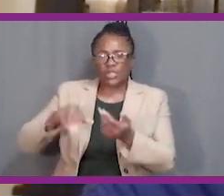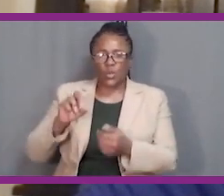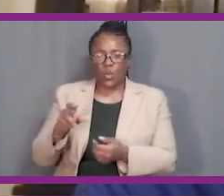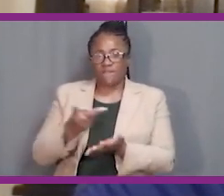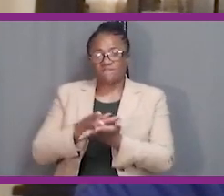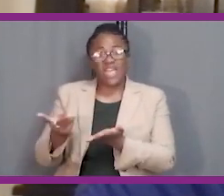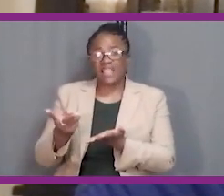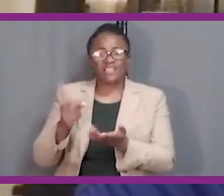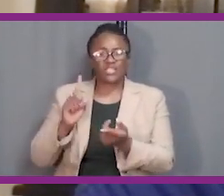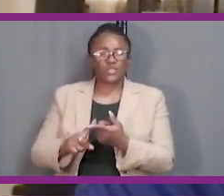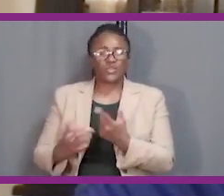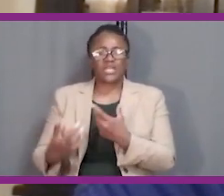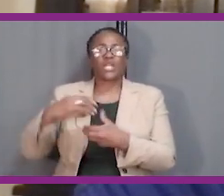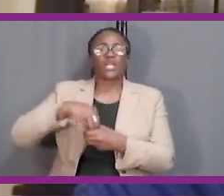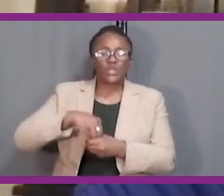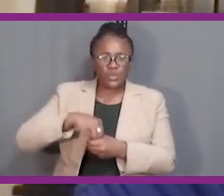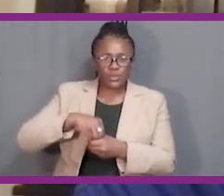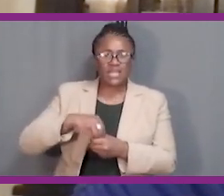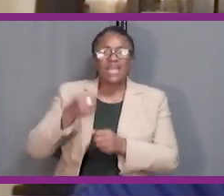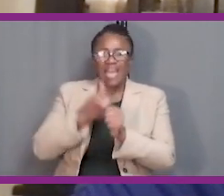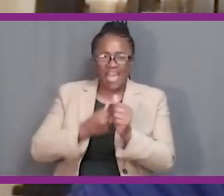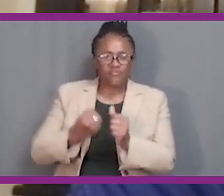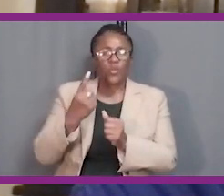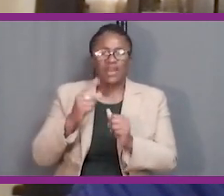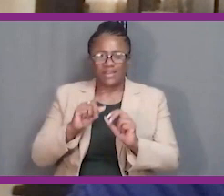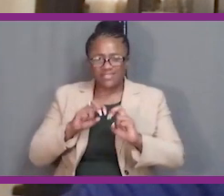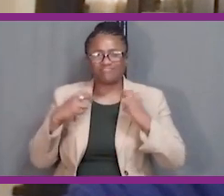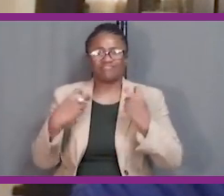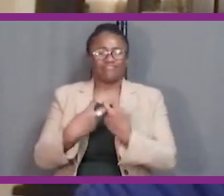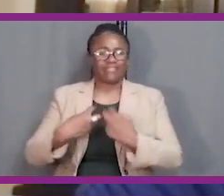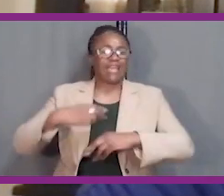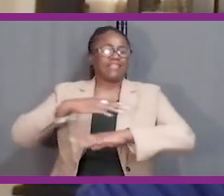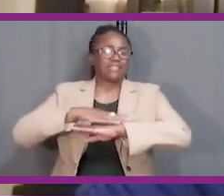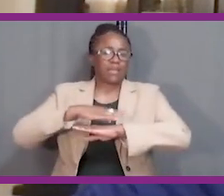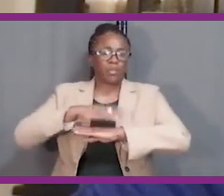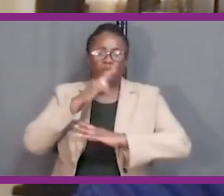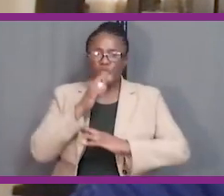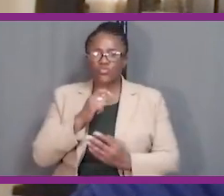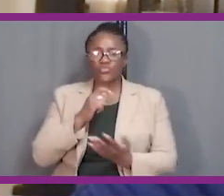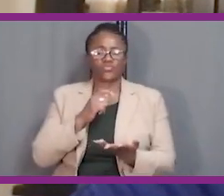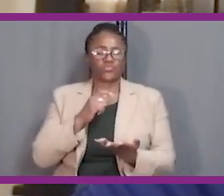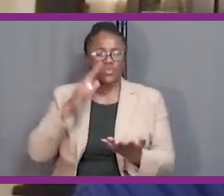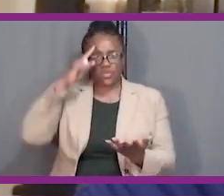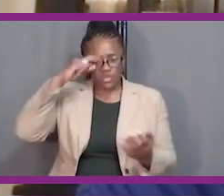who is a disabled stakeholder in this global conversation